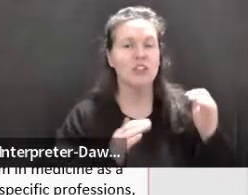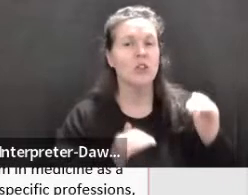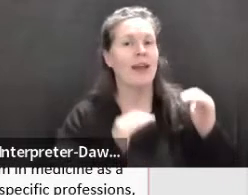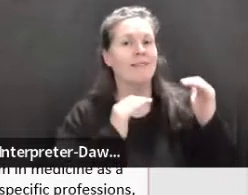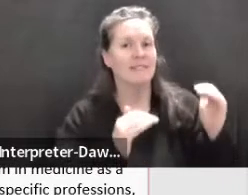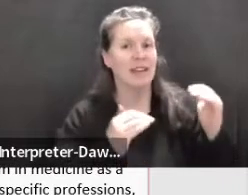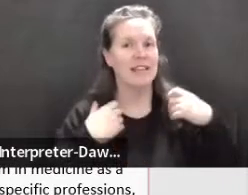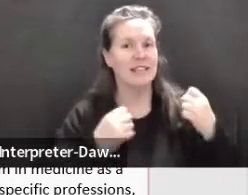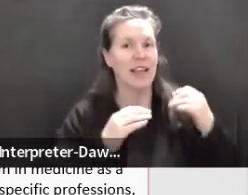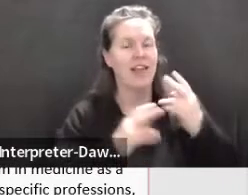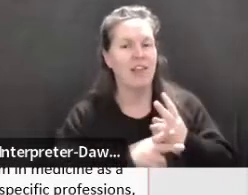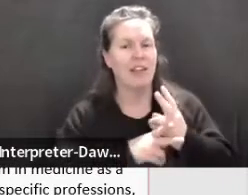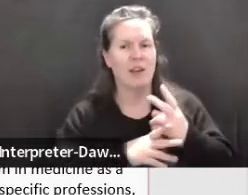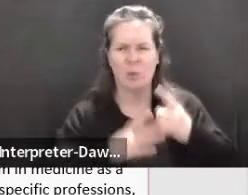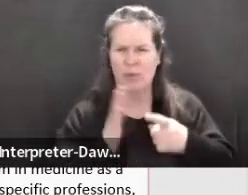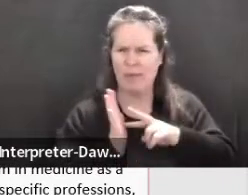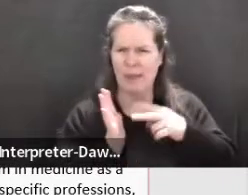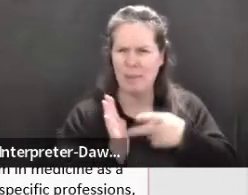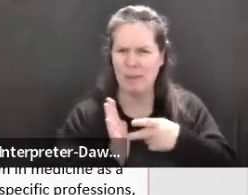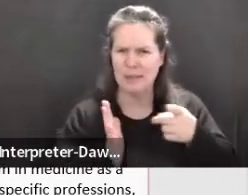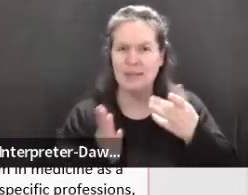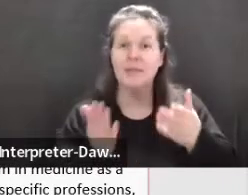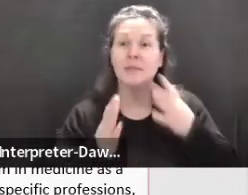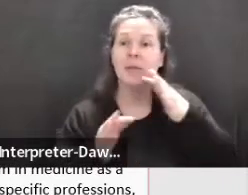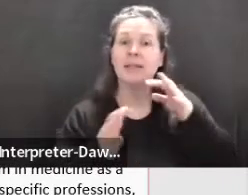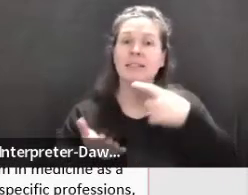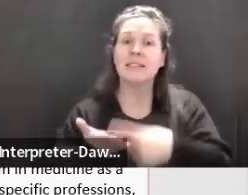Maybe it's discussed in the first workshop and I missed it,